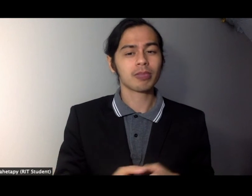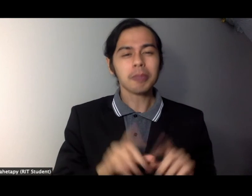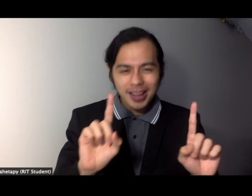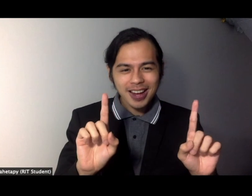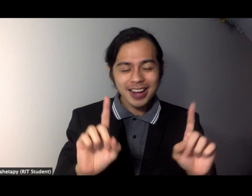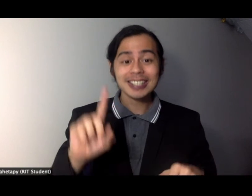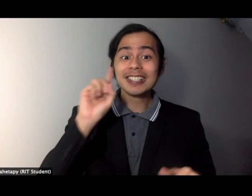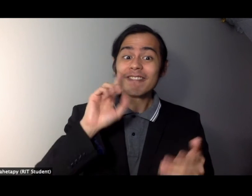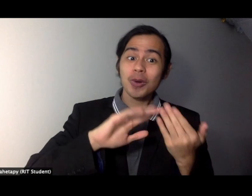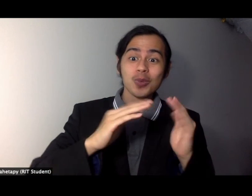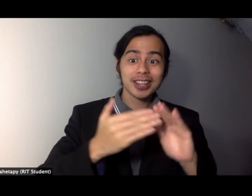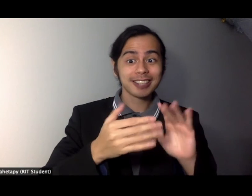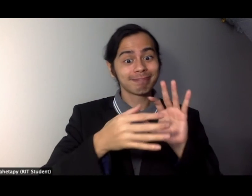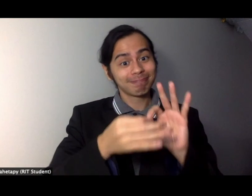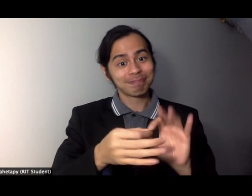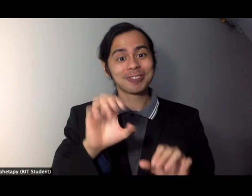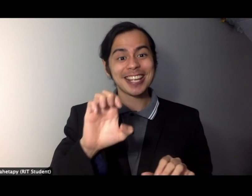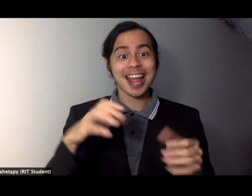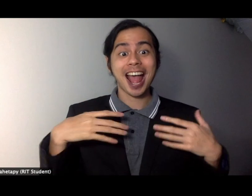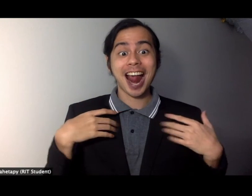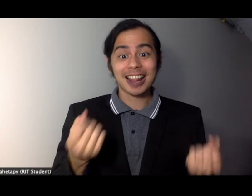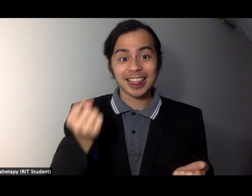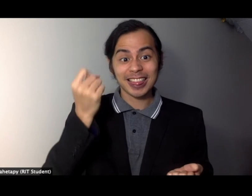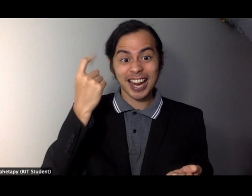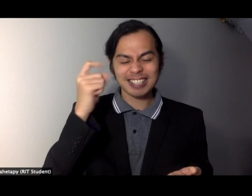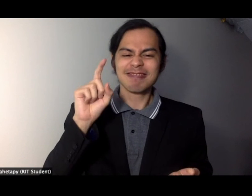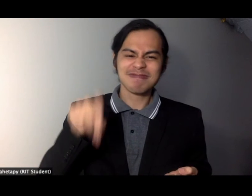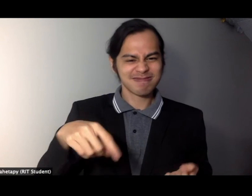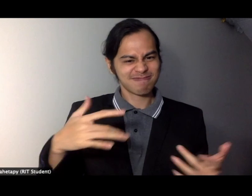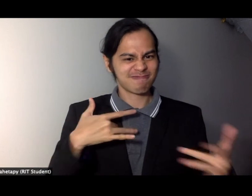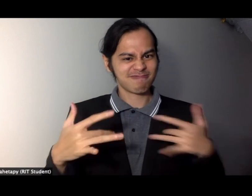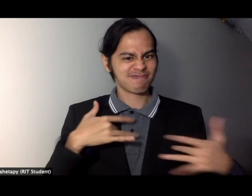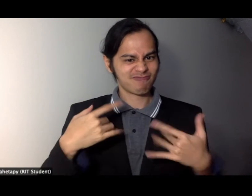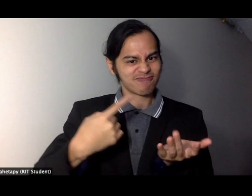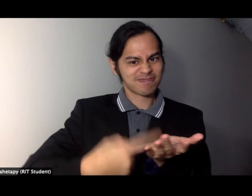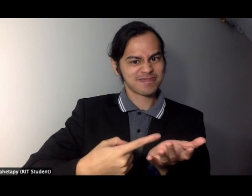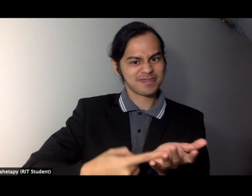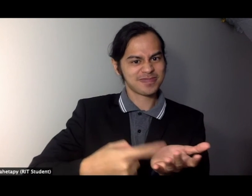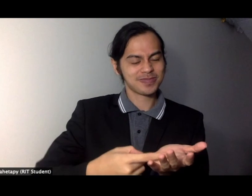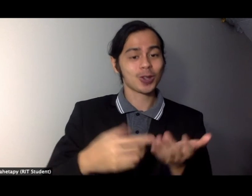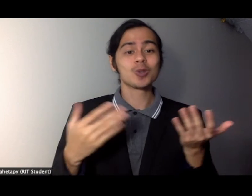However, the deaf community’s eHealth literacy is a concern and we need to discuss.